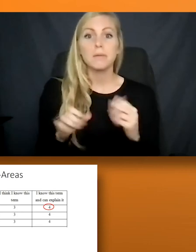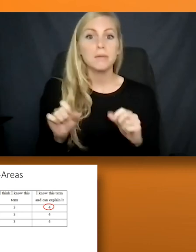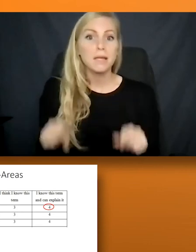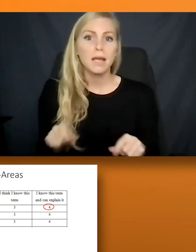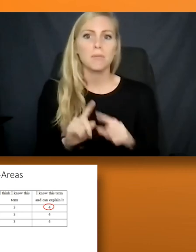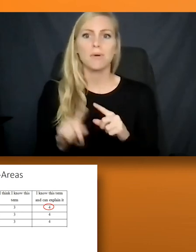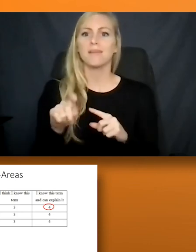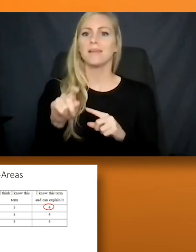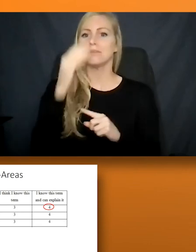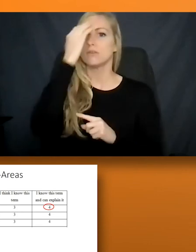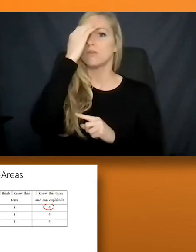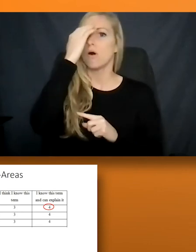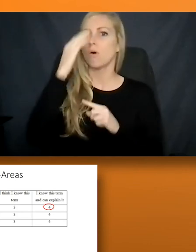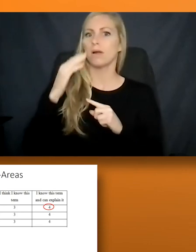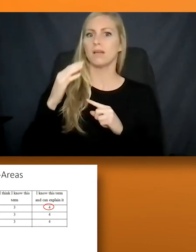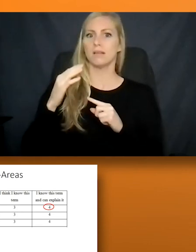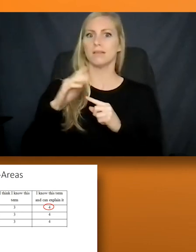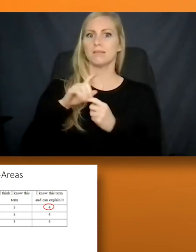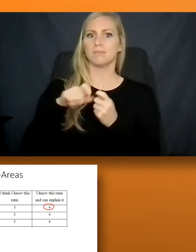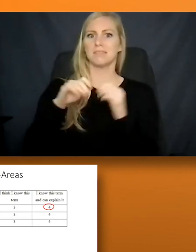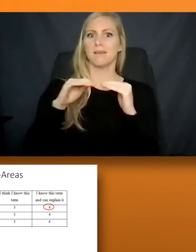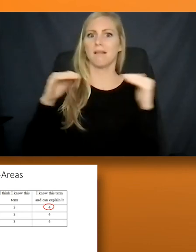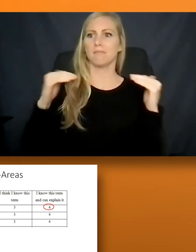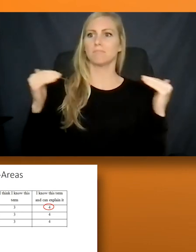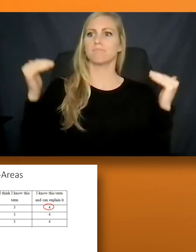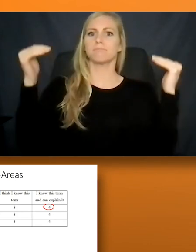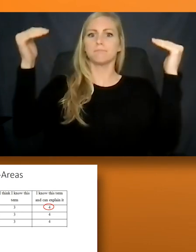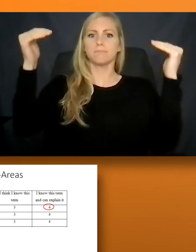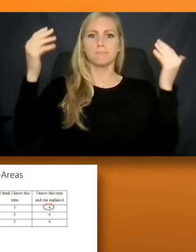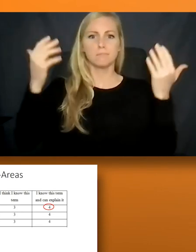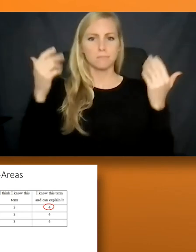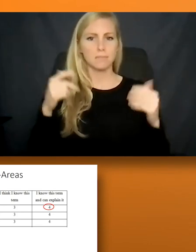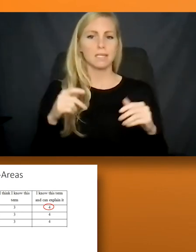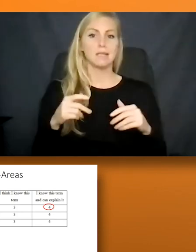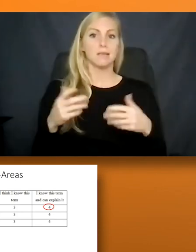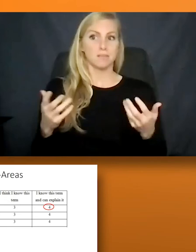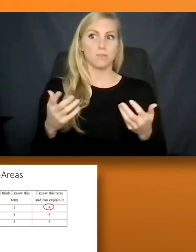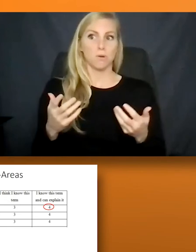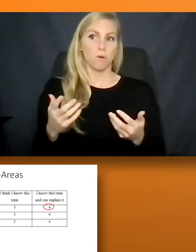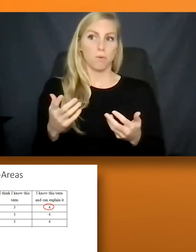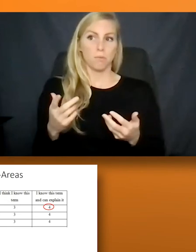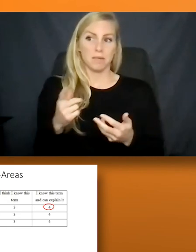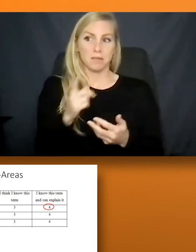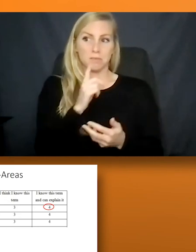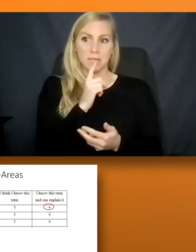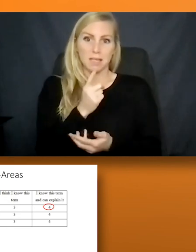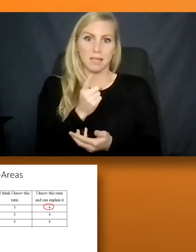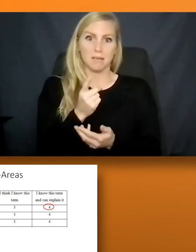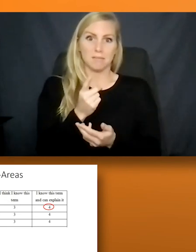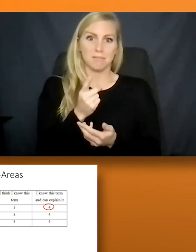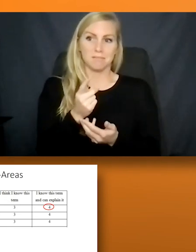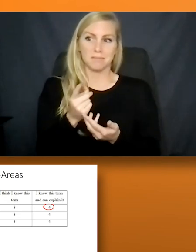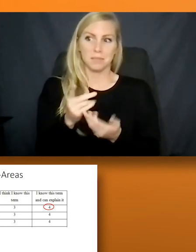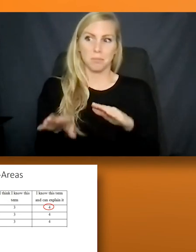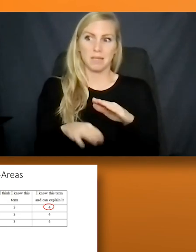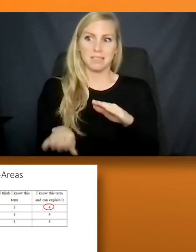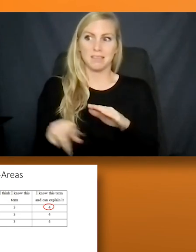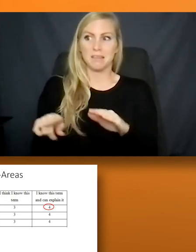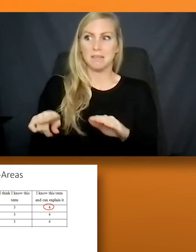but they have to know it to that level. They have to be able to-- almost be able to, for all goods and purposes, teach it, teach what that word means